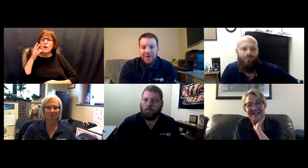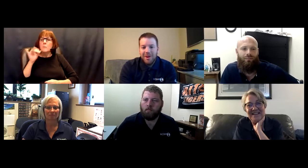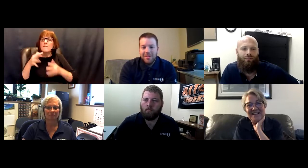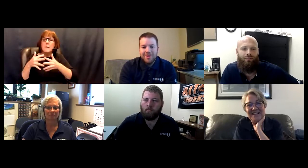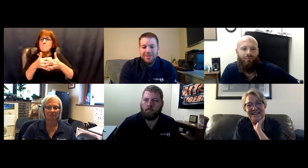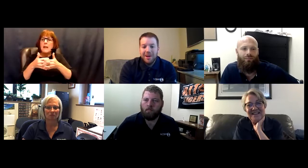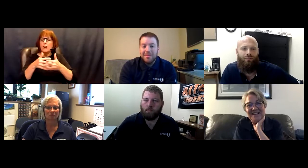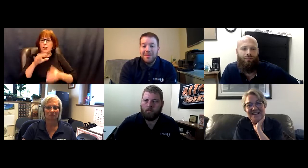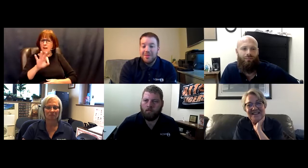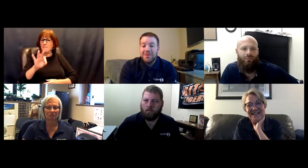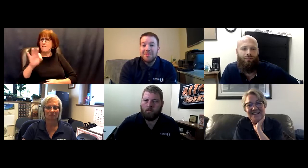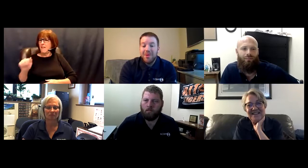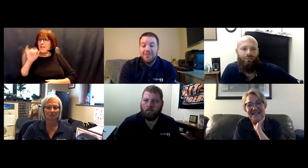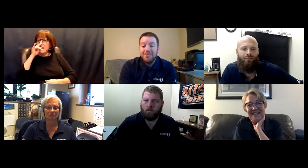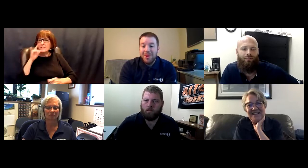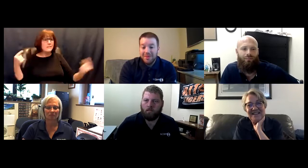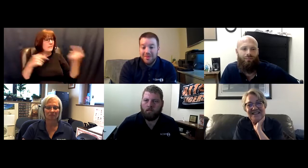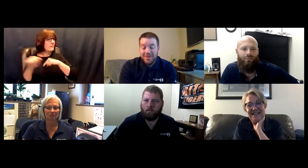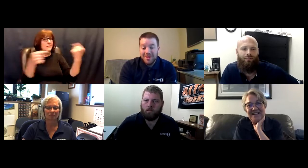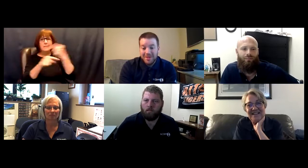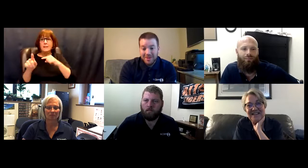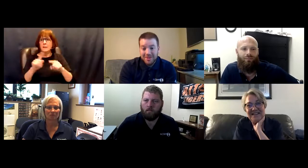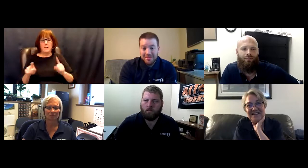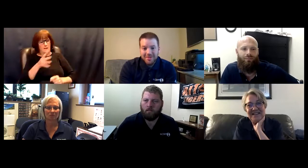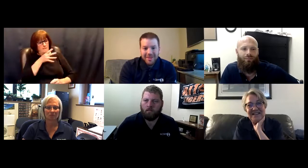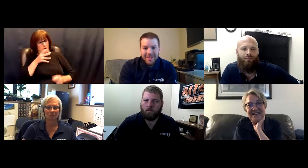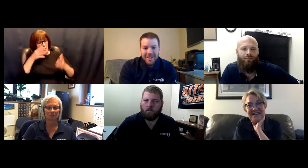However the farmers are the most prevalent part of visitors